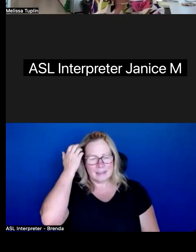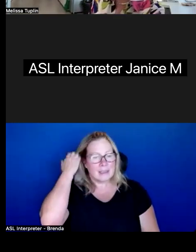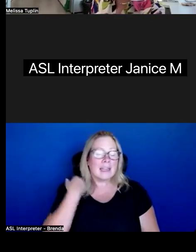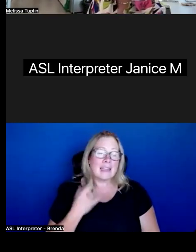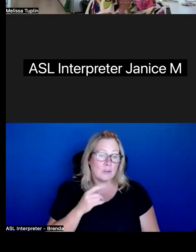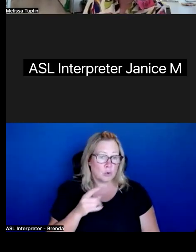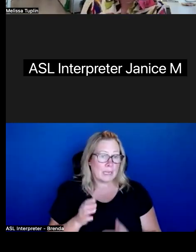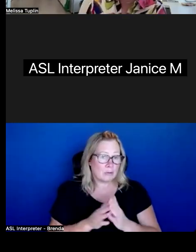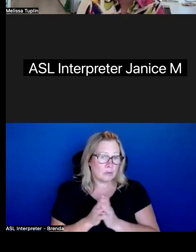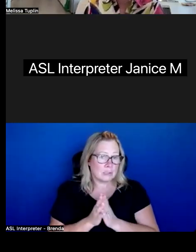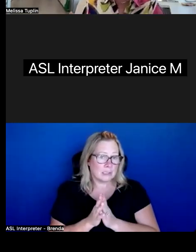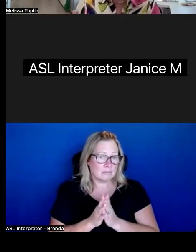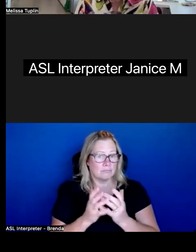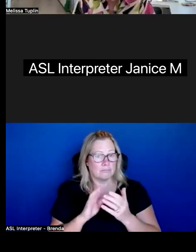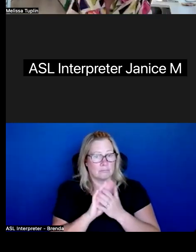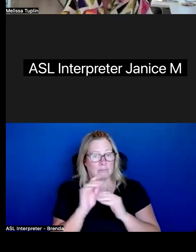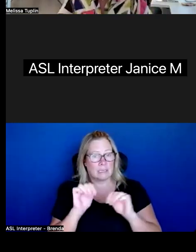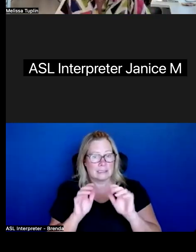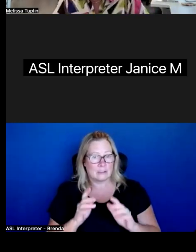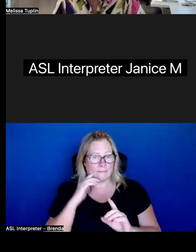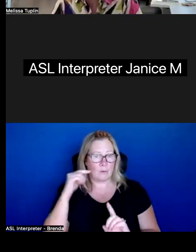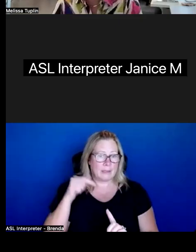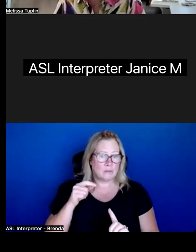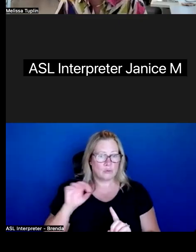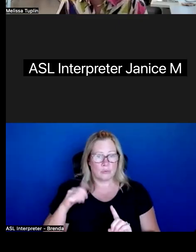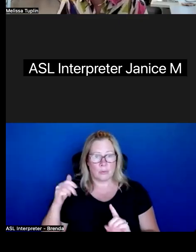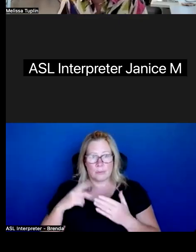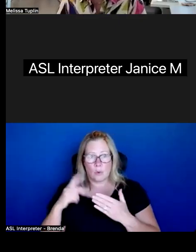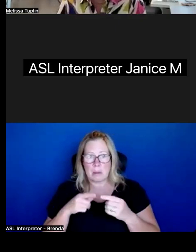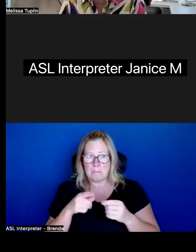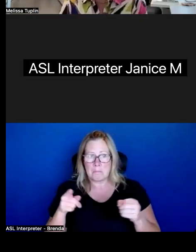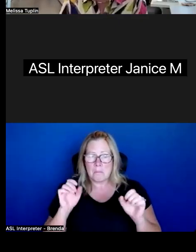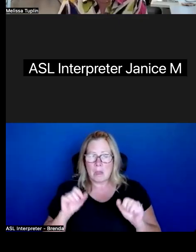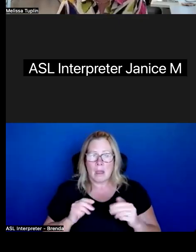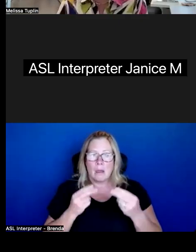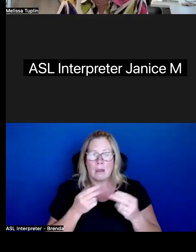for this or any of our programs, you may nominate yourself or another individual.